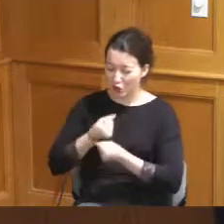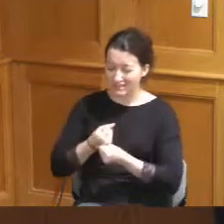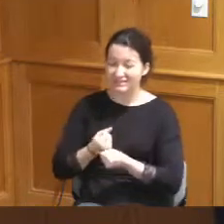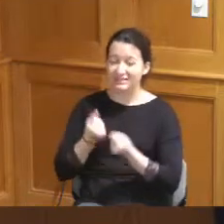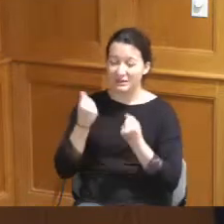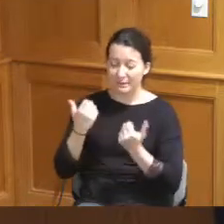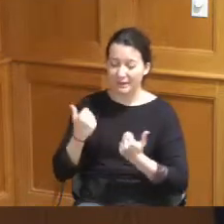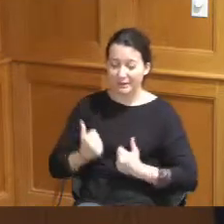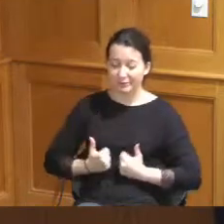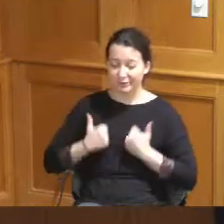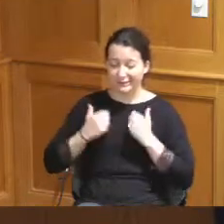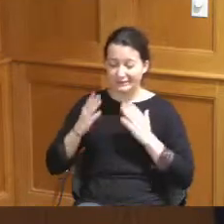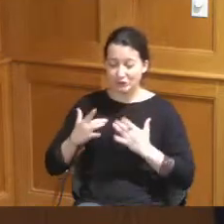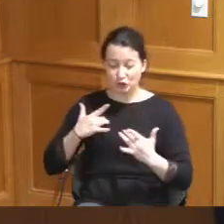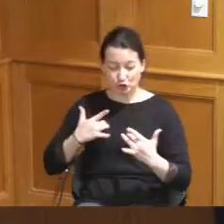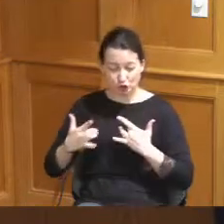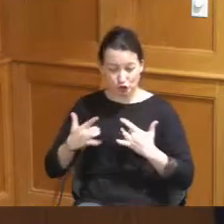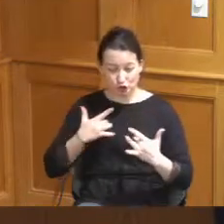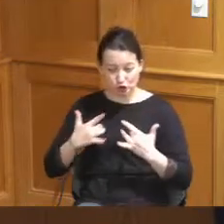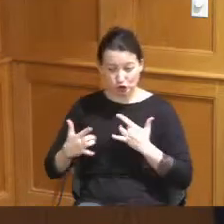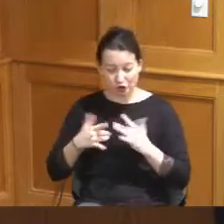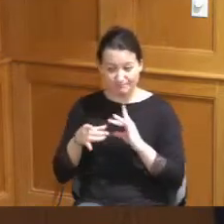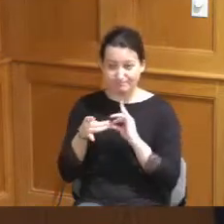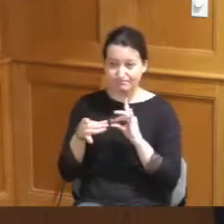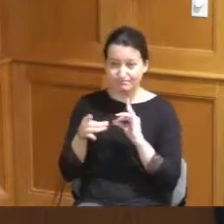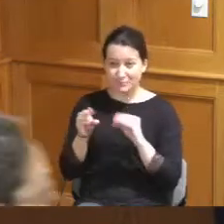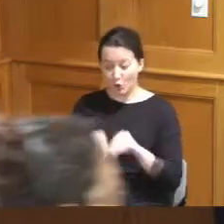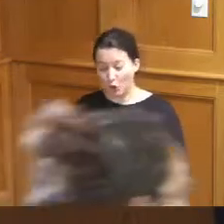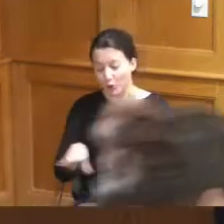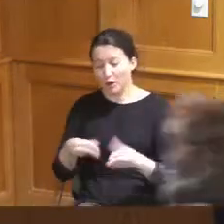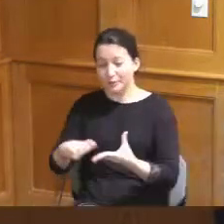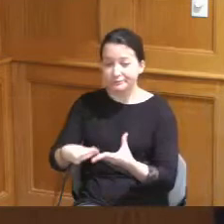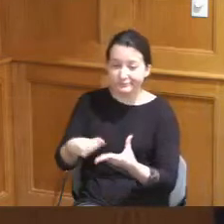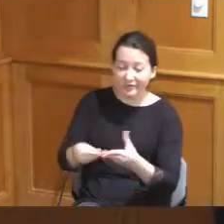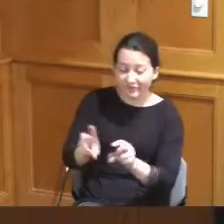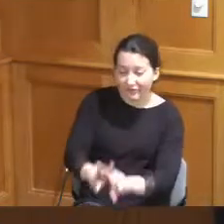residents are concerned about that when we talk about property values and those kind of things as